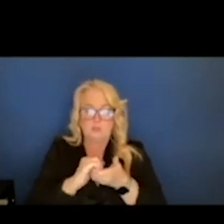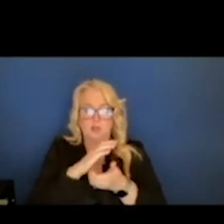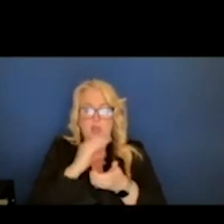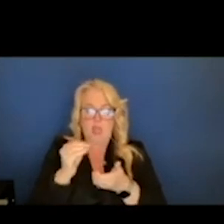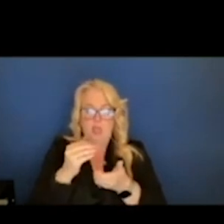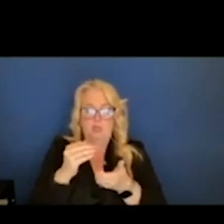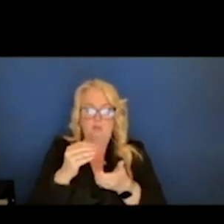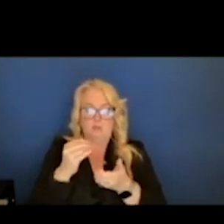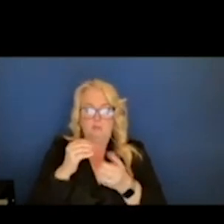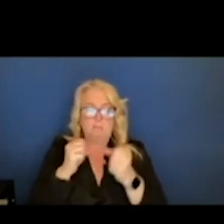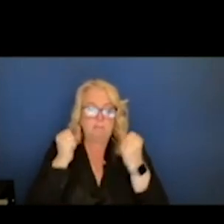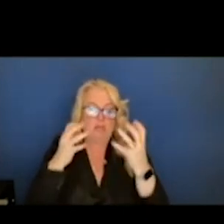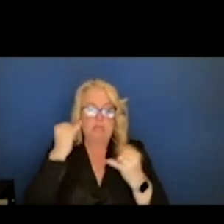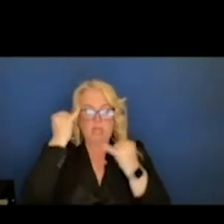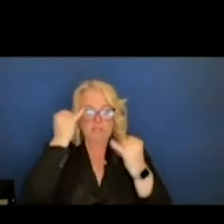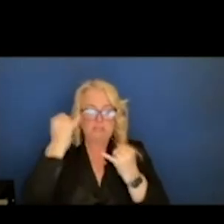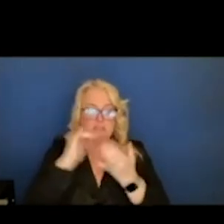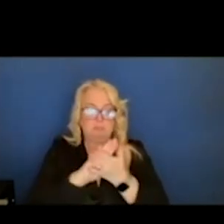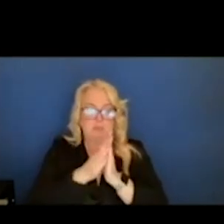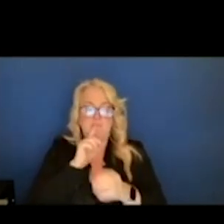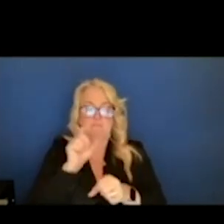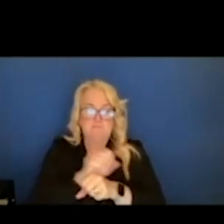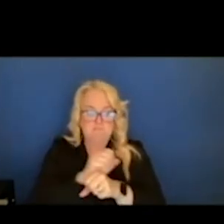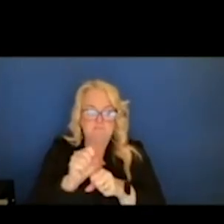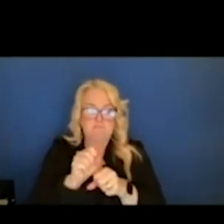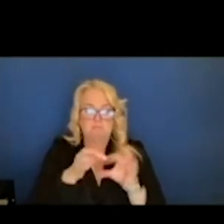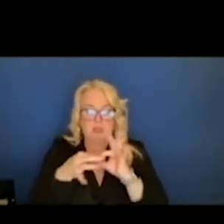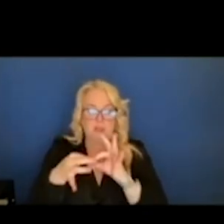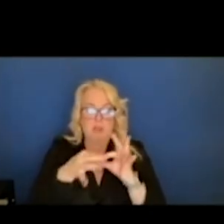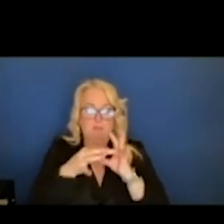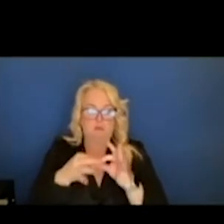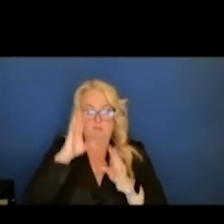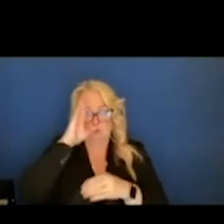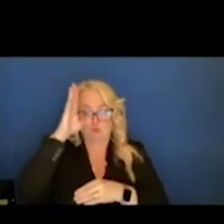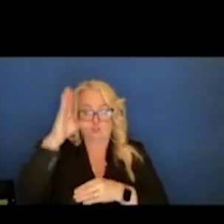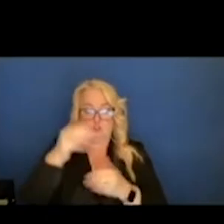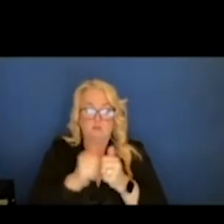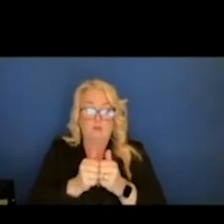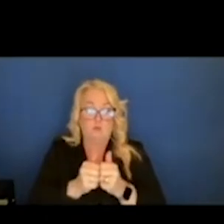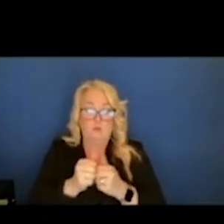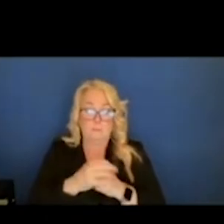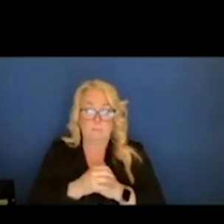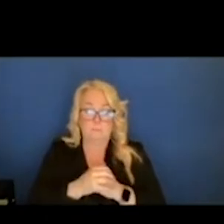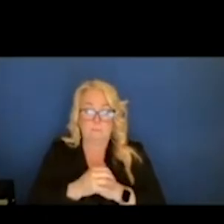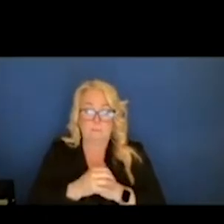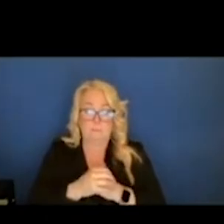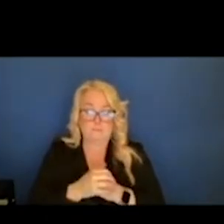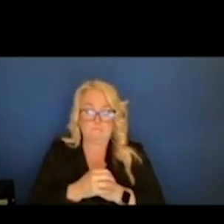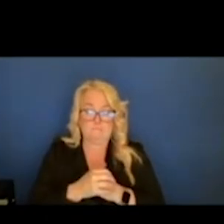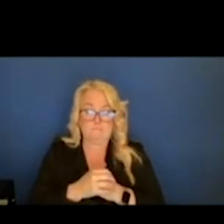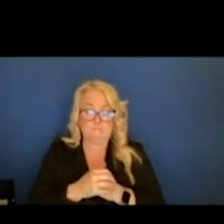and turn the ideas of many into a shared desire to create a collaborative future.